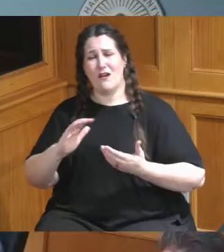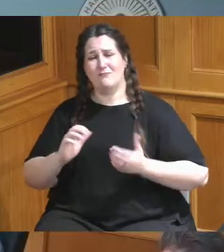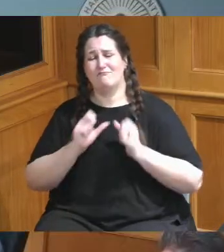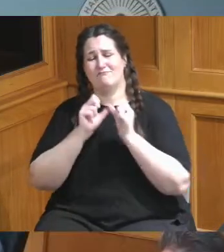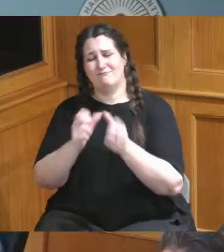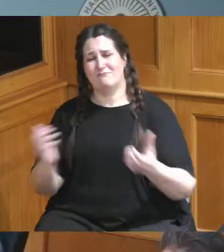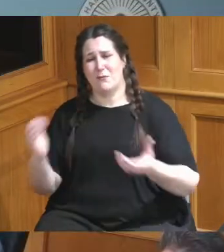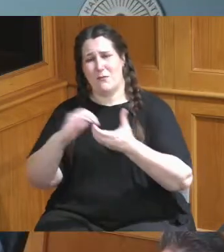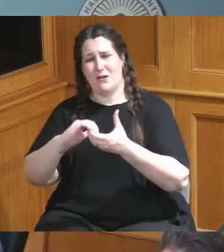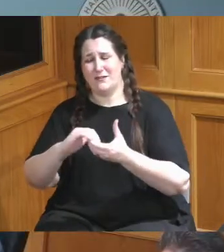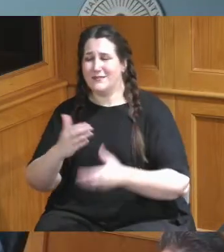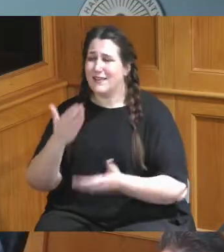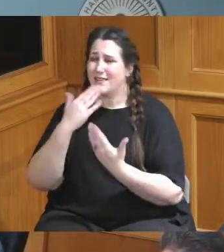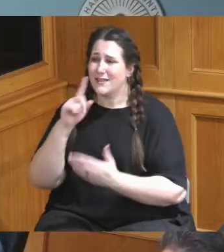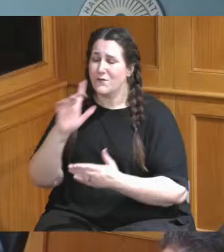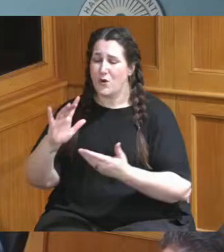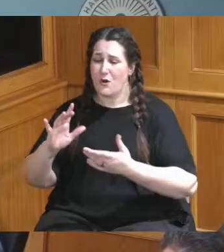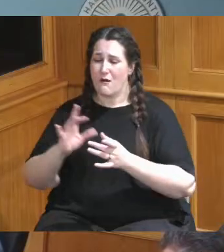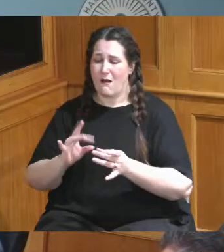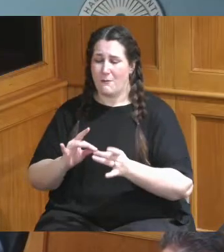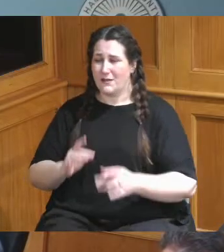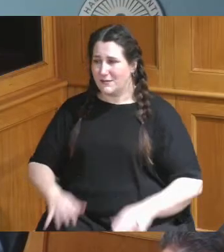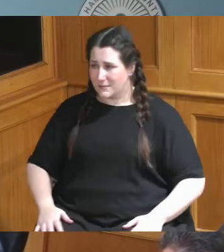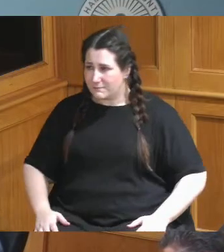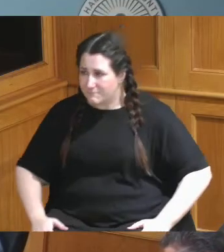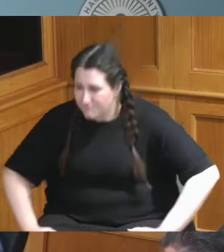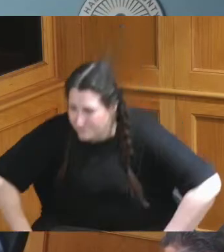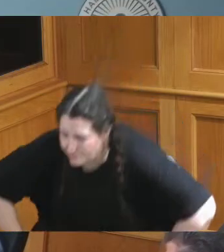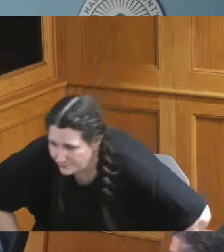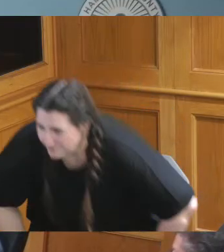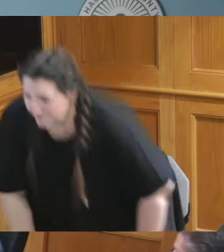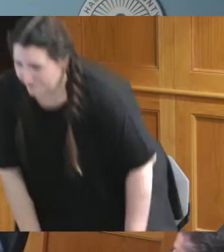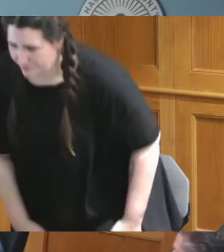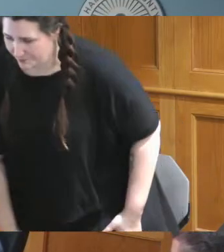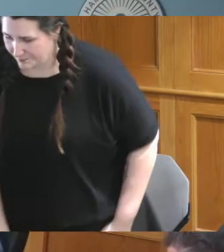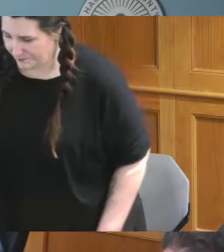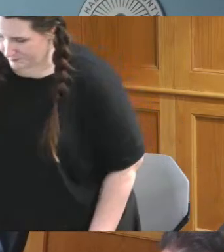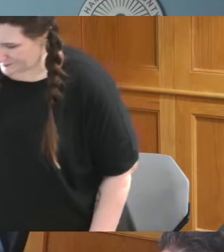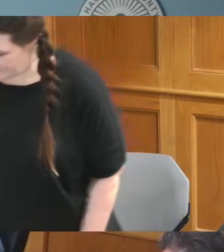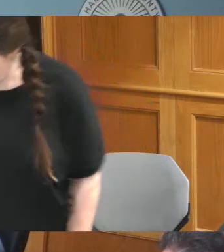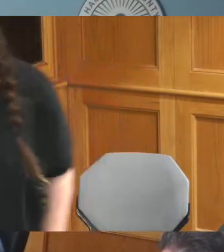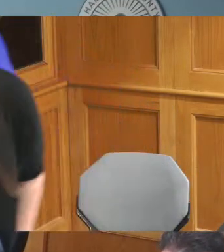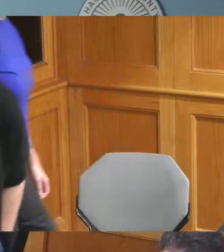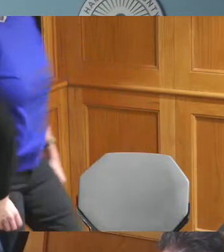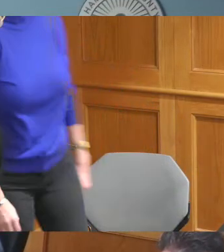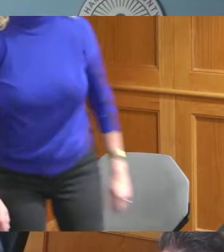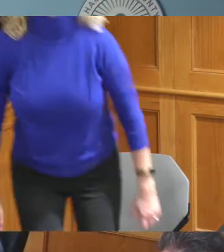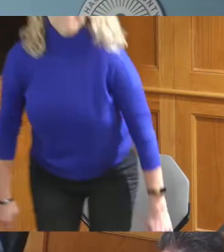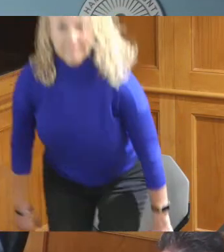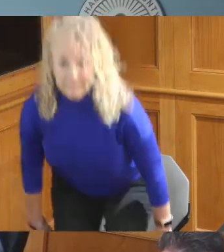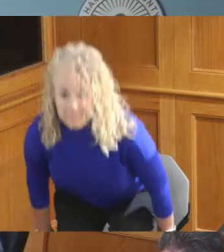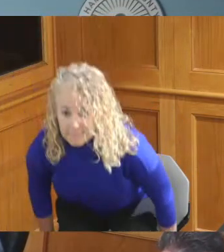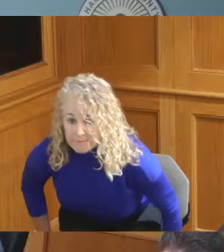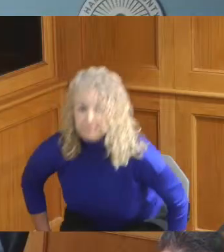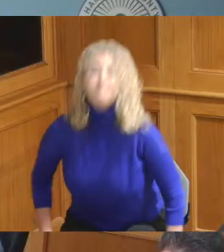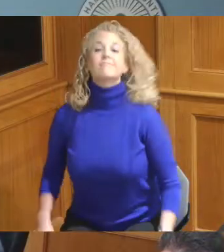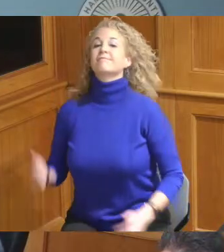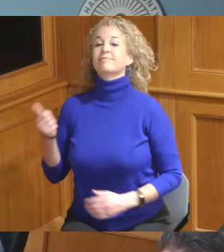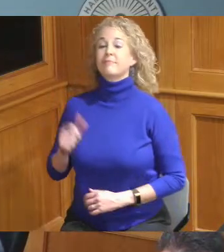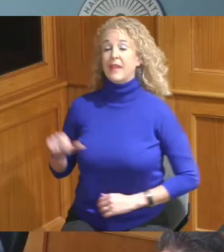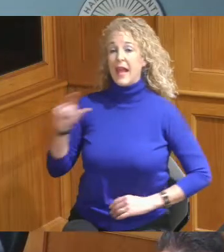for your comments. Thank you all. Do we have anyone on the online? No. Thank you. We'll move